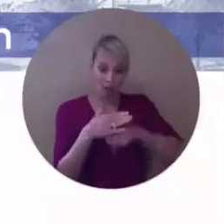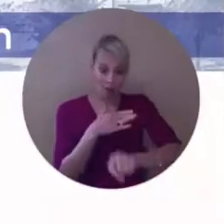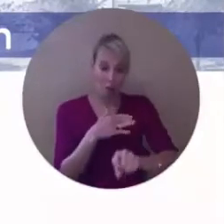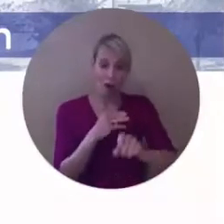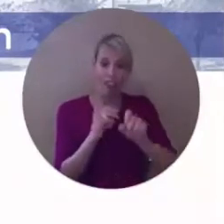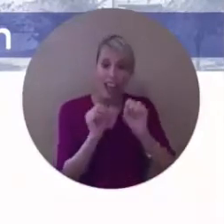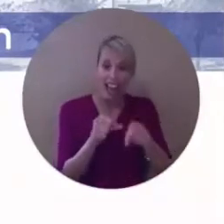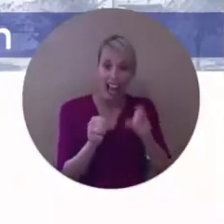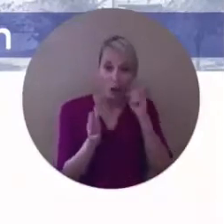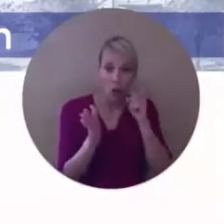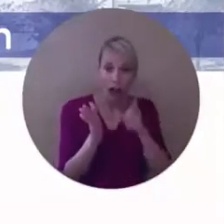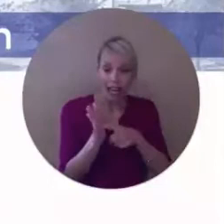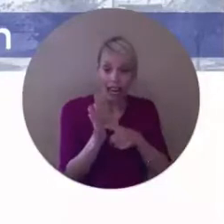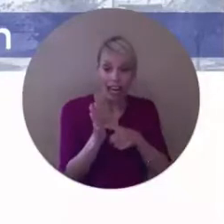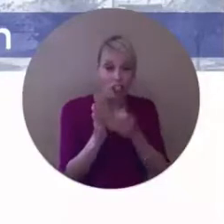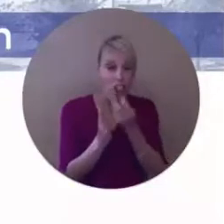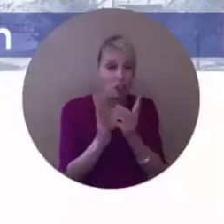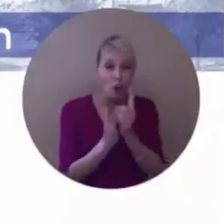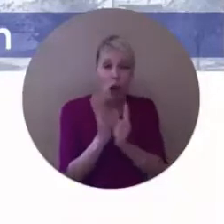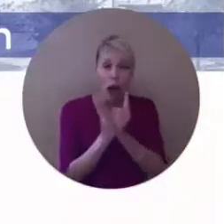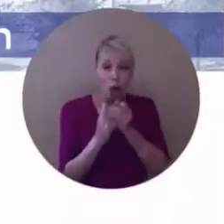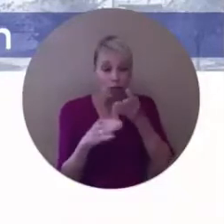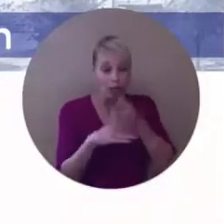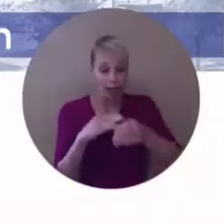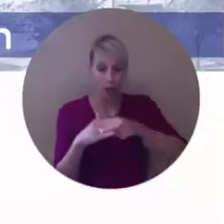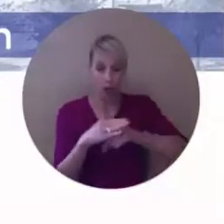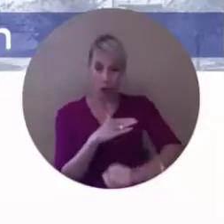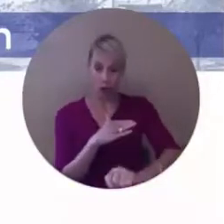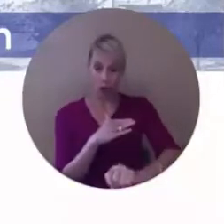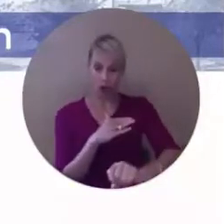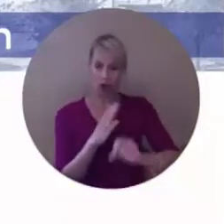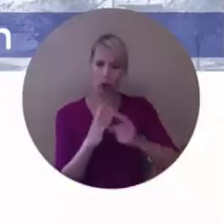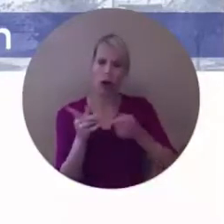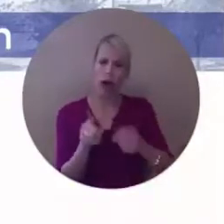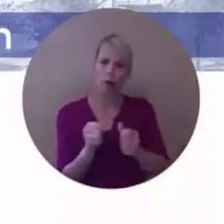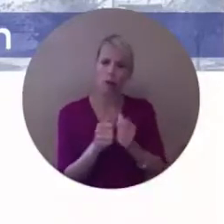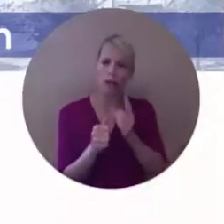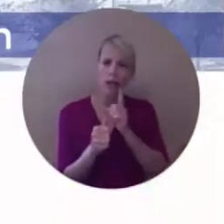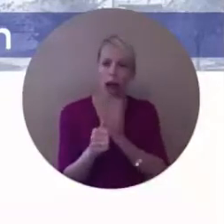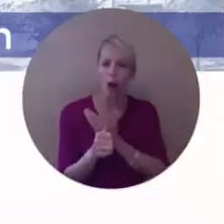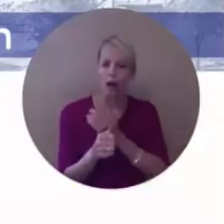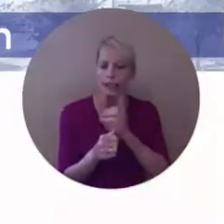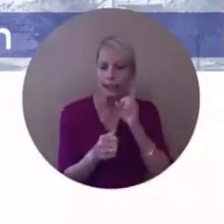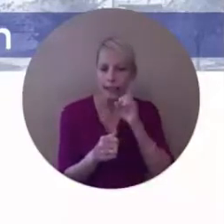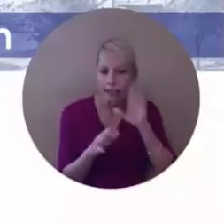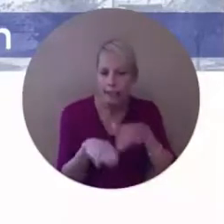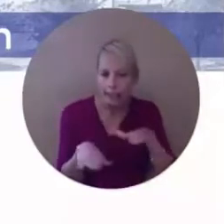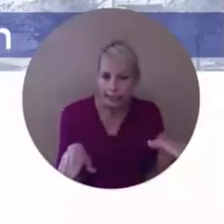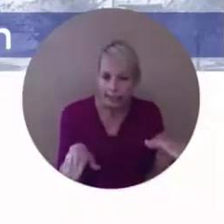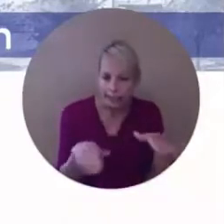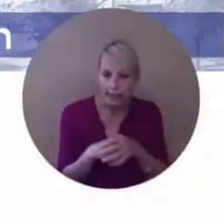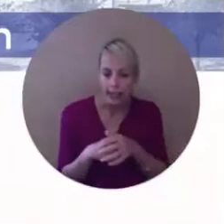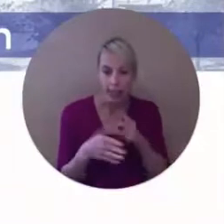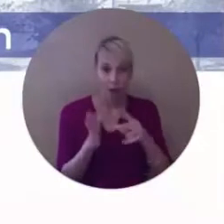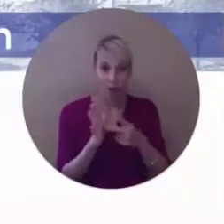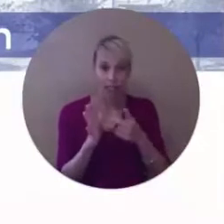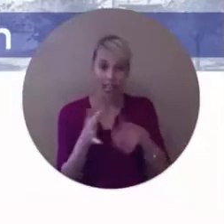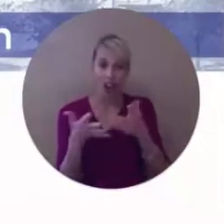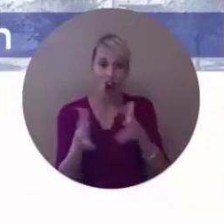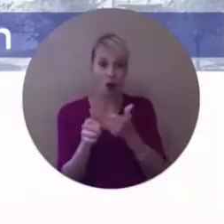And when they are born, they can actually recognize that a few hours after birth. So what happens with our deaf children?